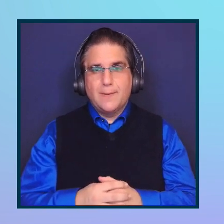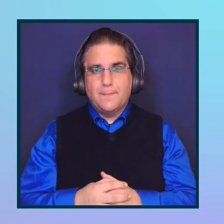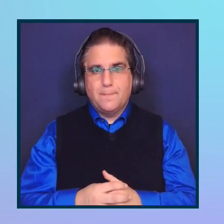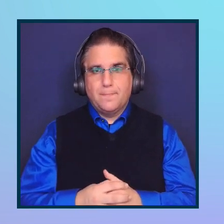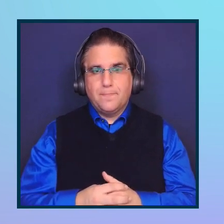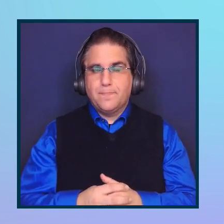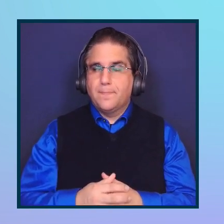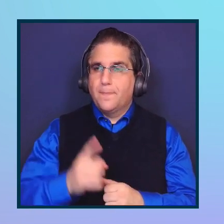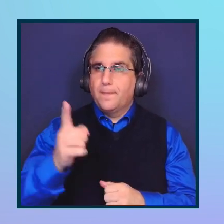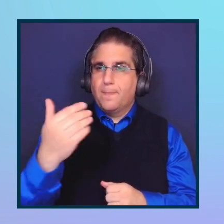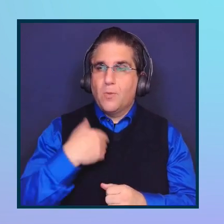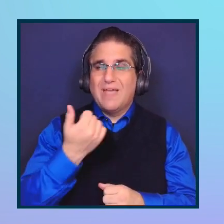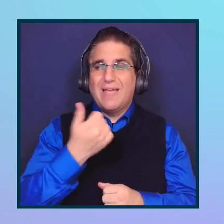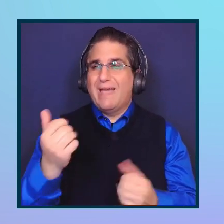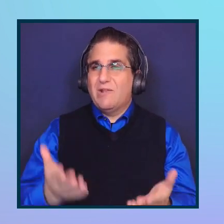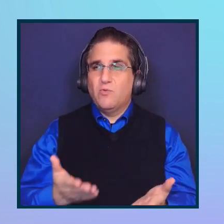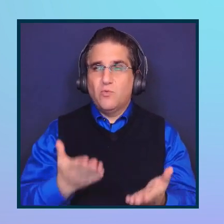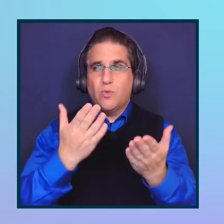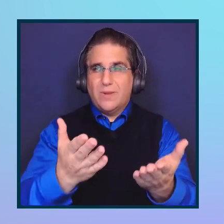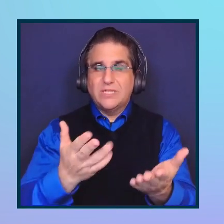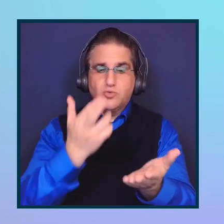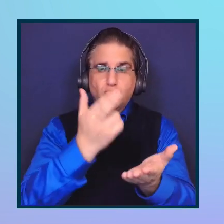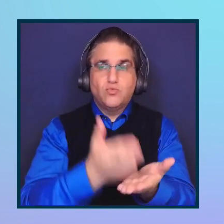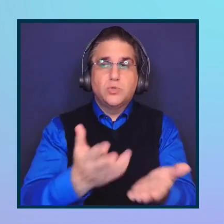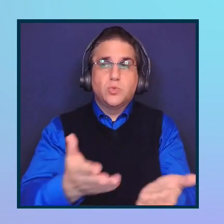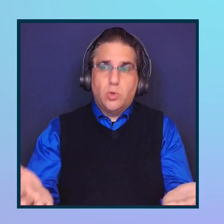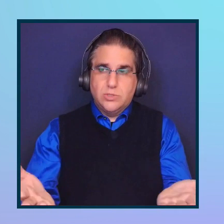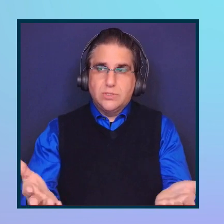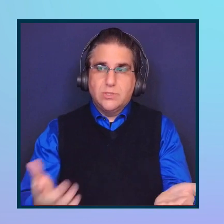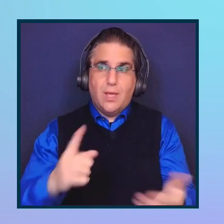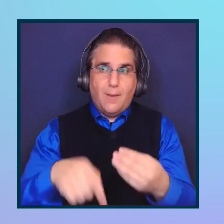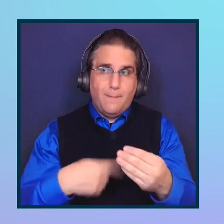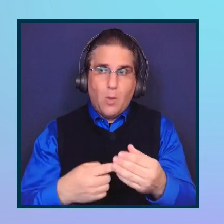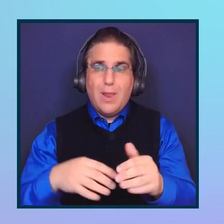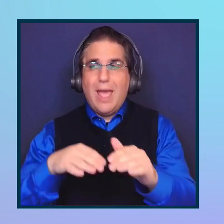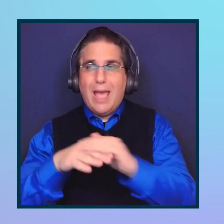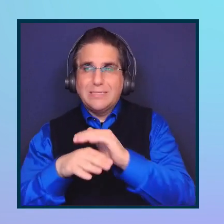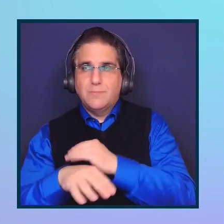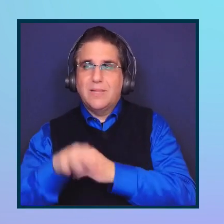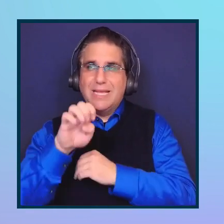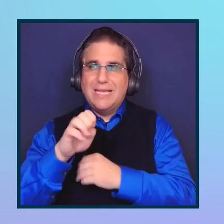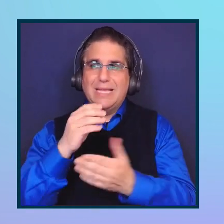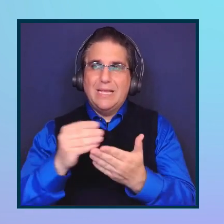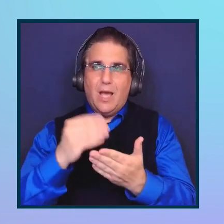Do you have any recommendations of resources for accessible eCommerce from a development perspective?